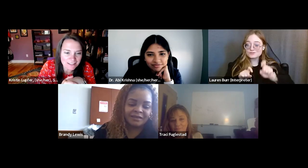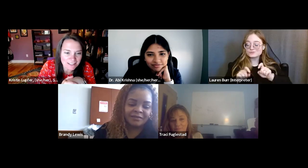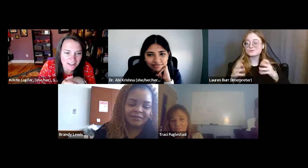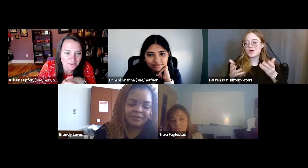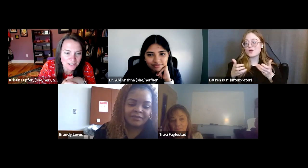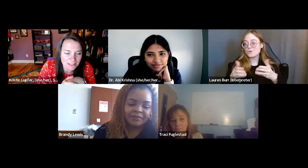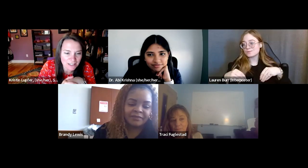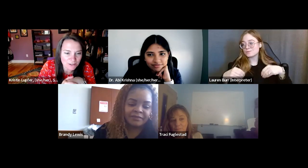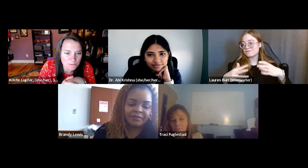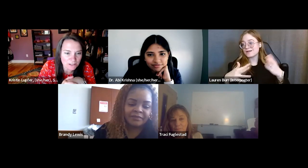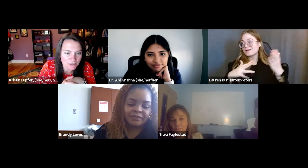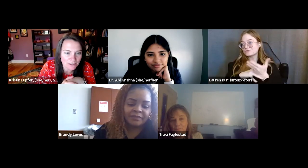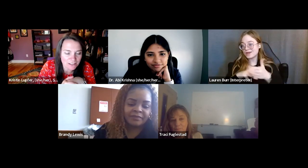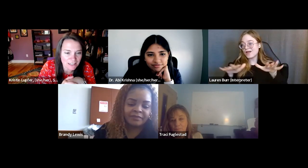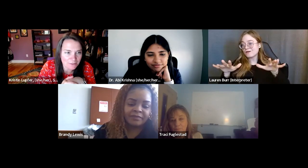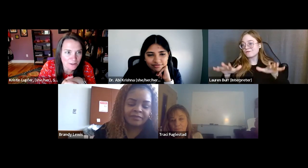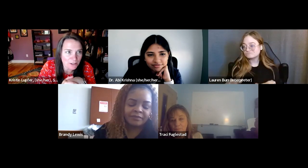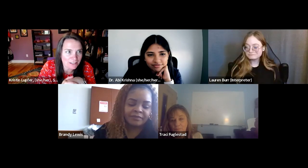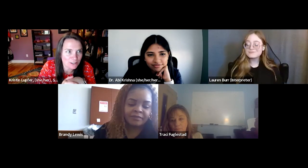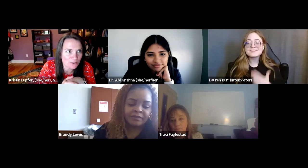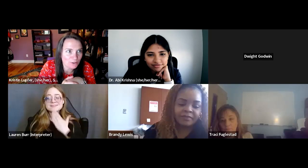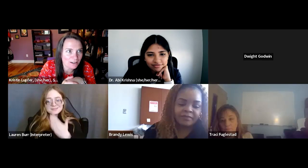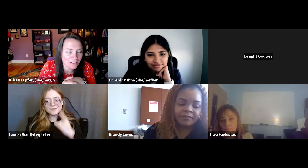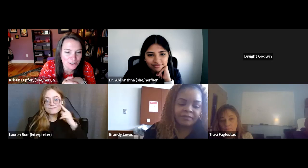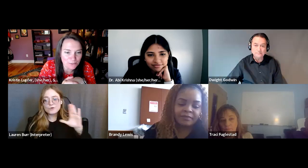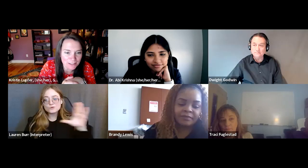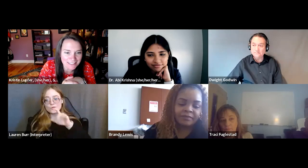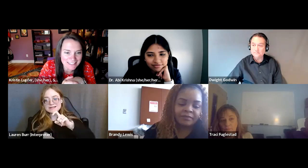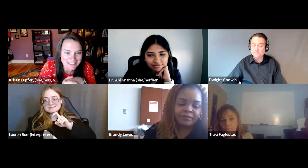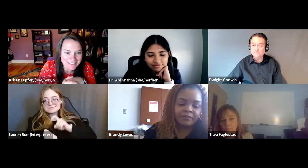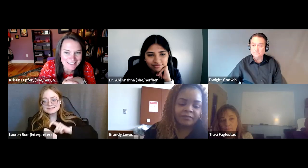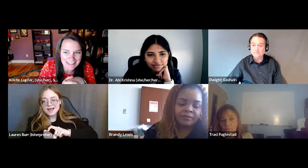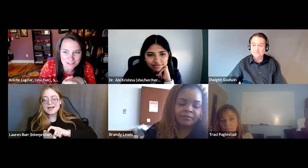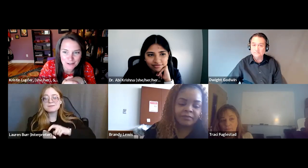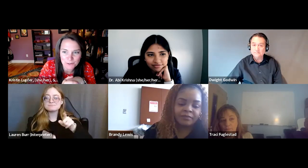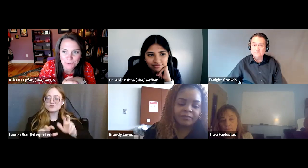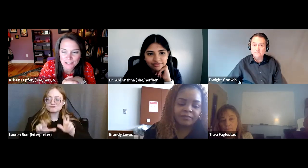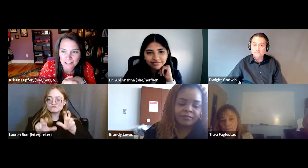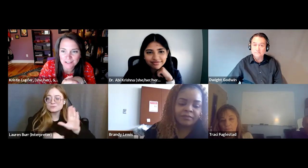and just thank you so much for the time that you put into your presentations and answering everyone's questions.